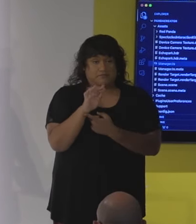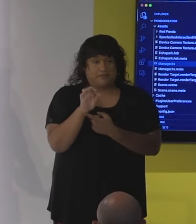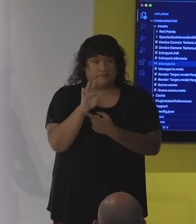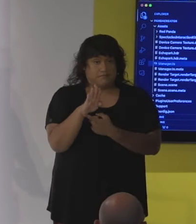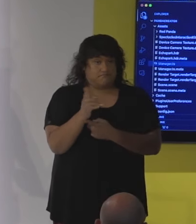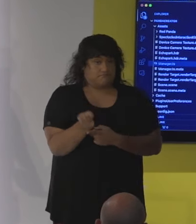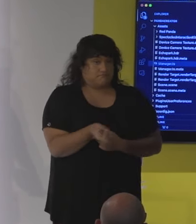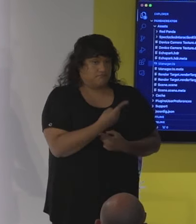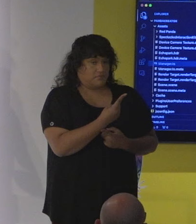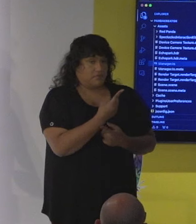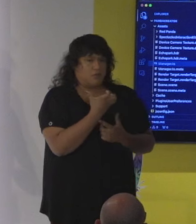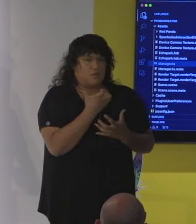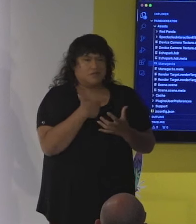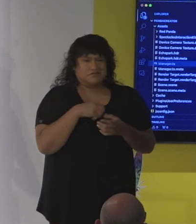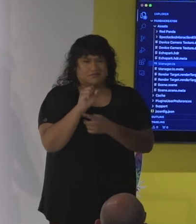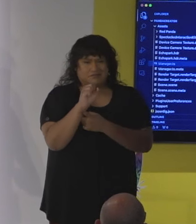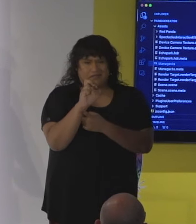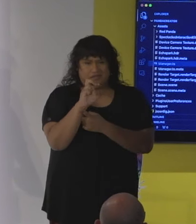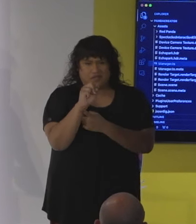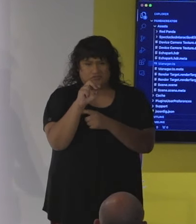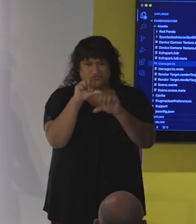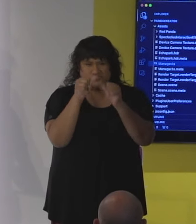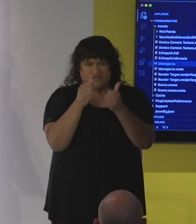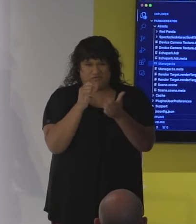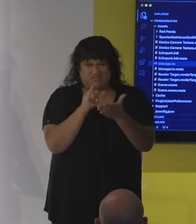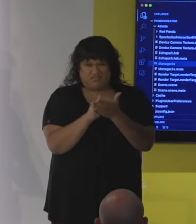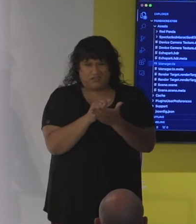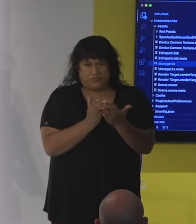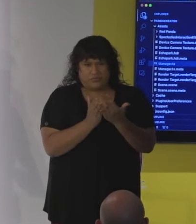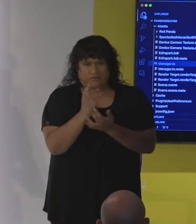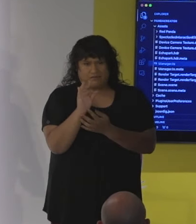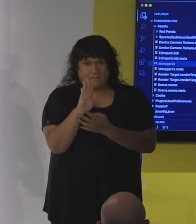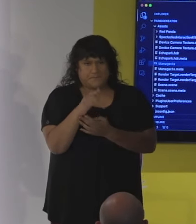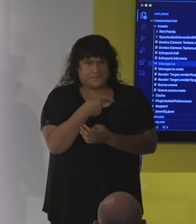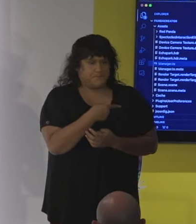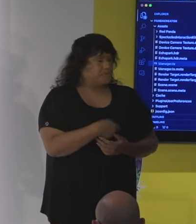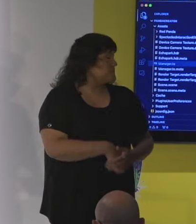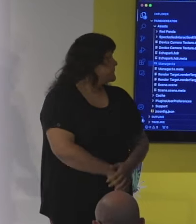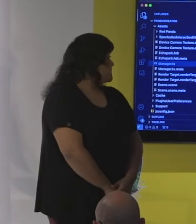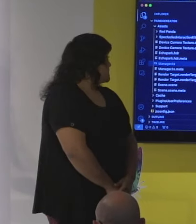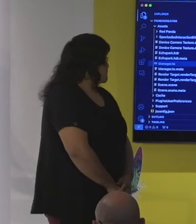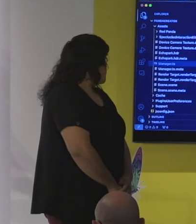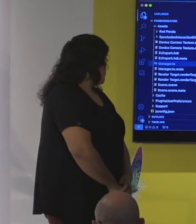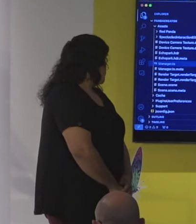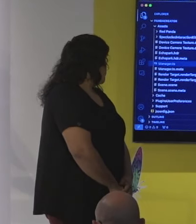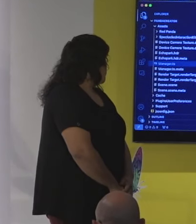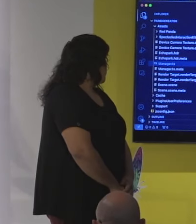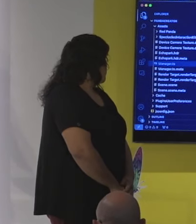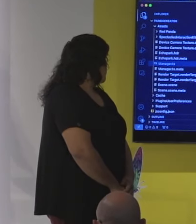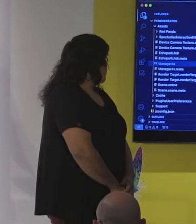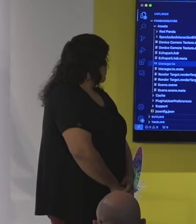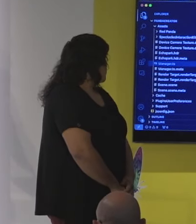I want to instantiate this object prefab into the scene. So, let's do that now.